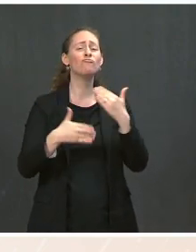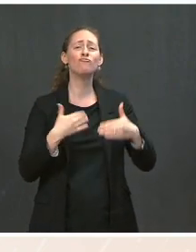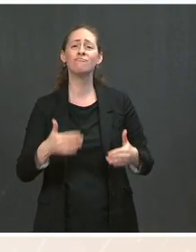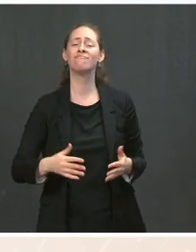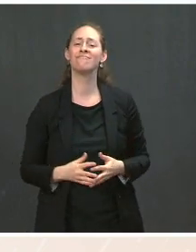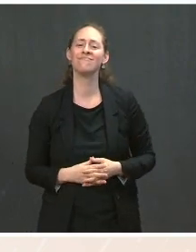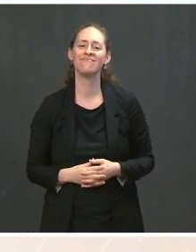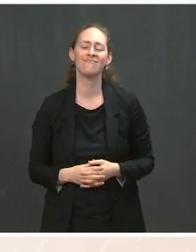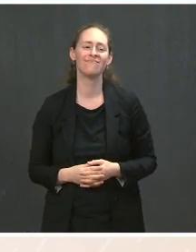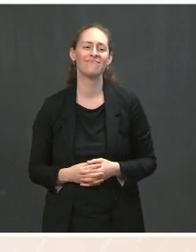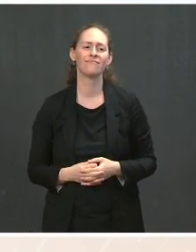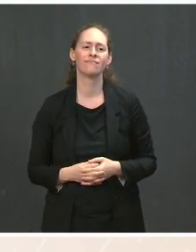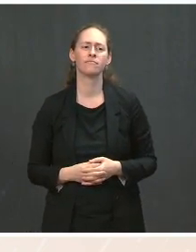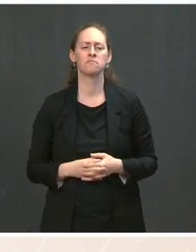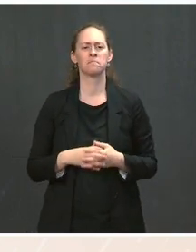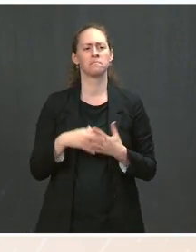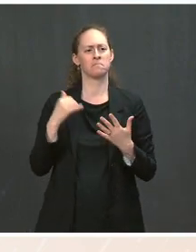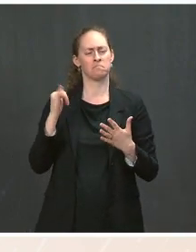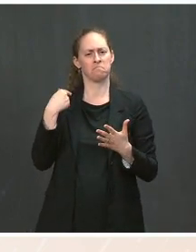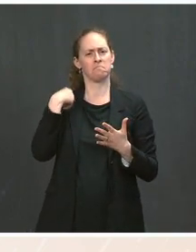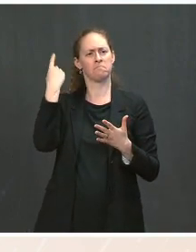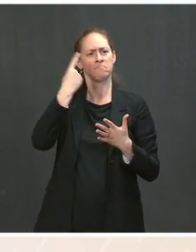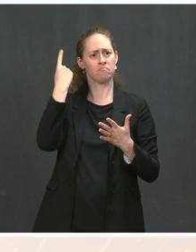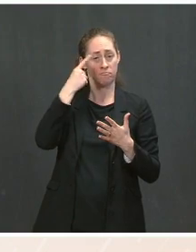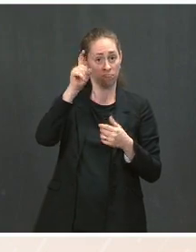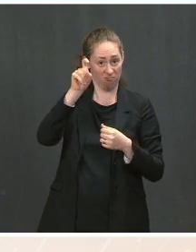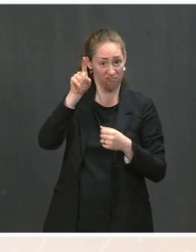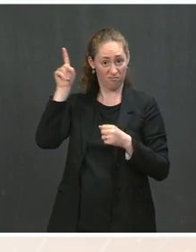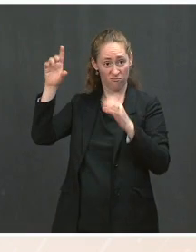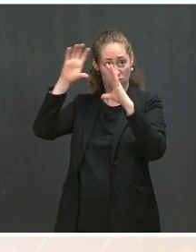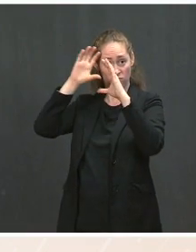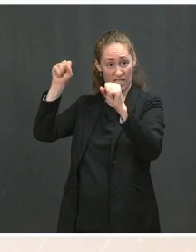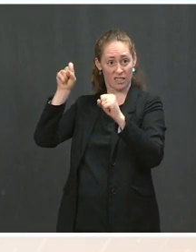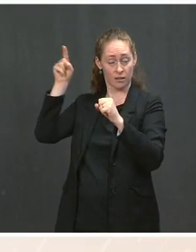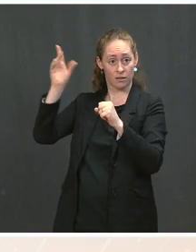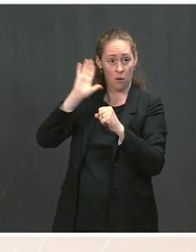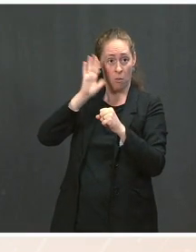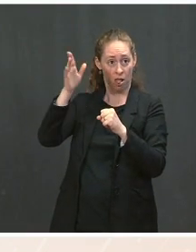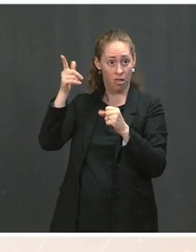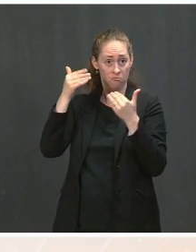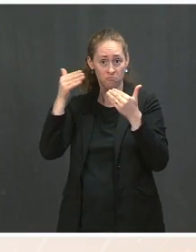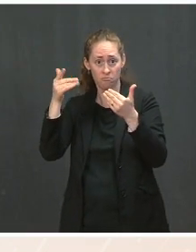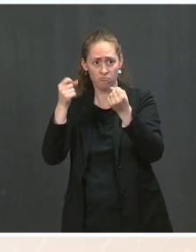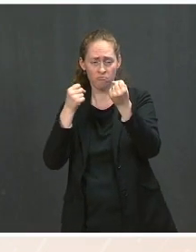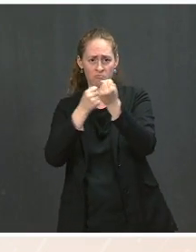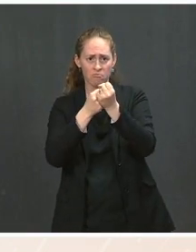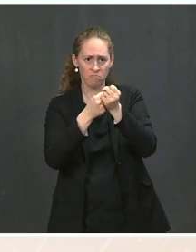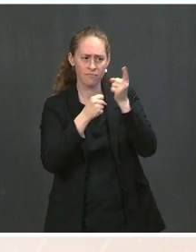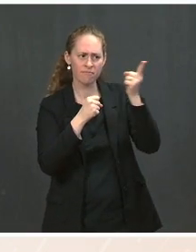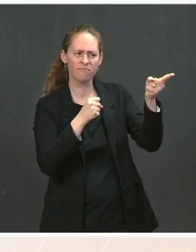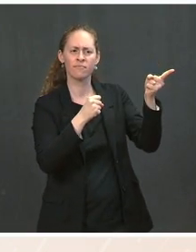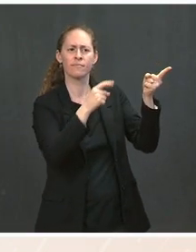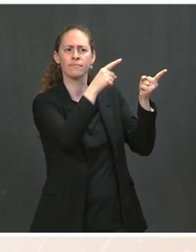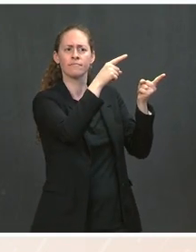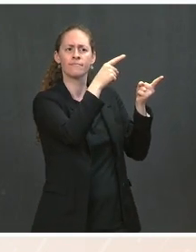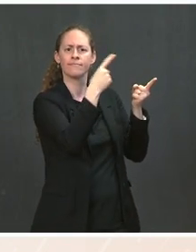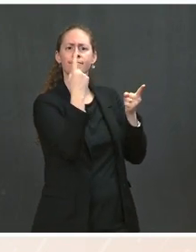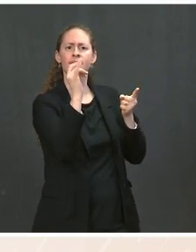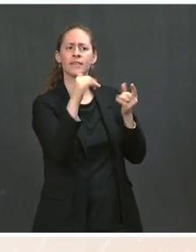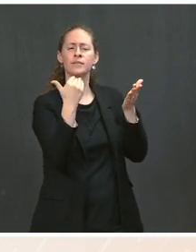Does the President support the bill just introduced by the Chairman of the House Judiciary Committee to add four seats to the Supreme Court? Ms. Psaki: Well, just last week,